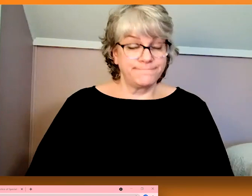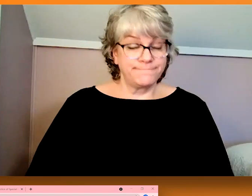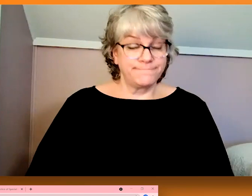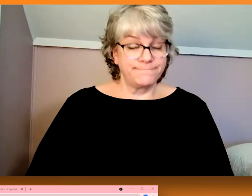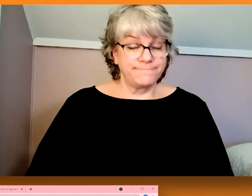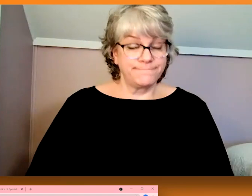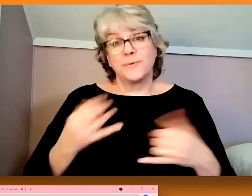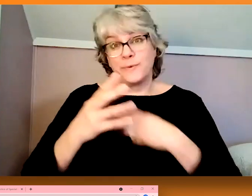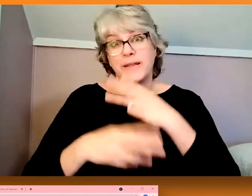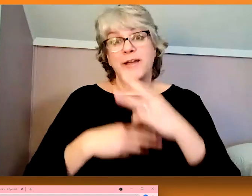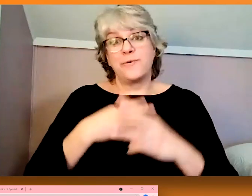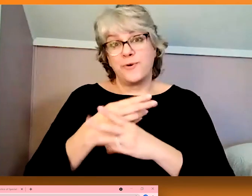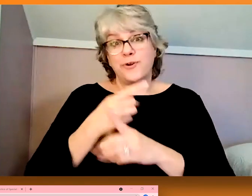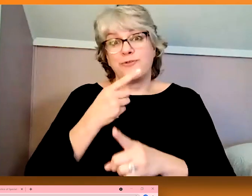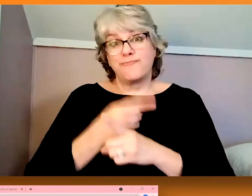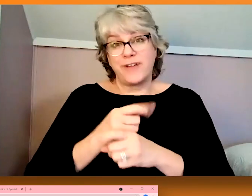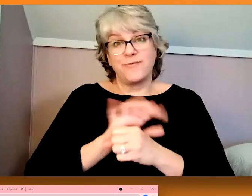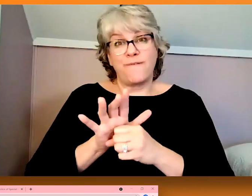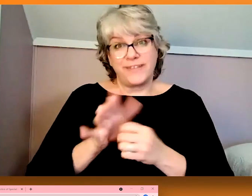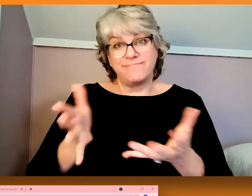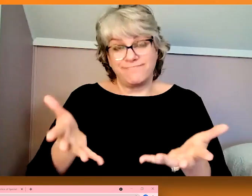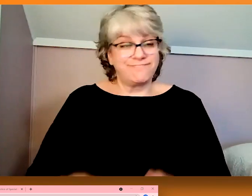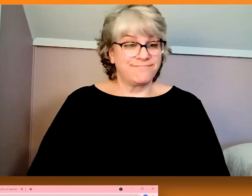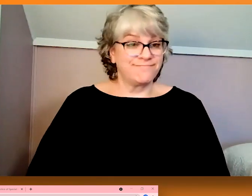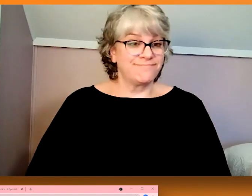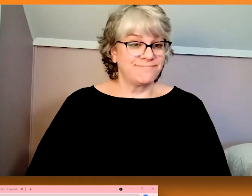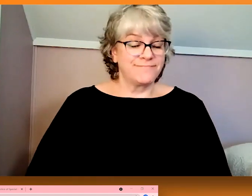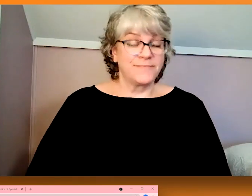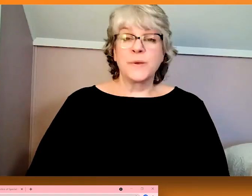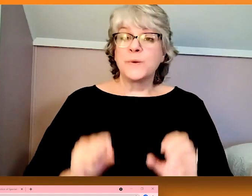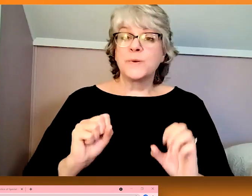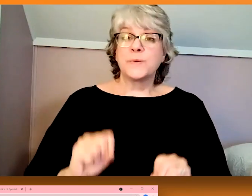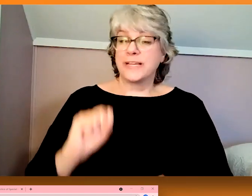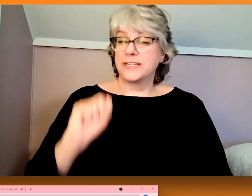because this is the world we live in now, so you can search